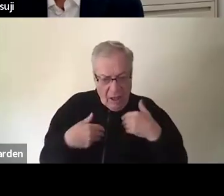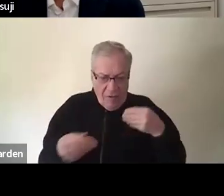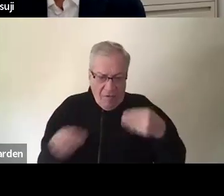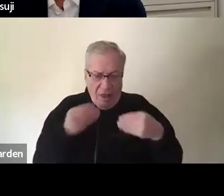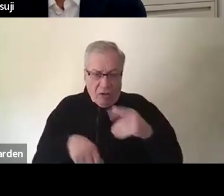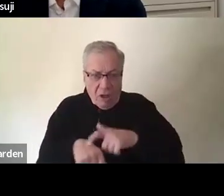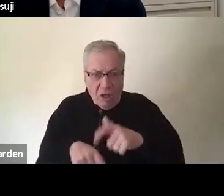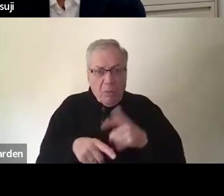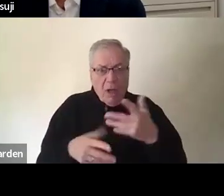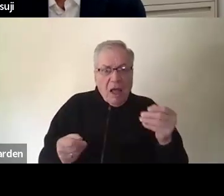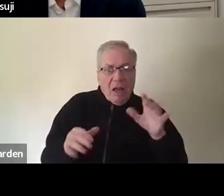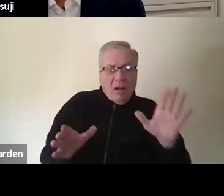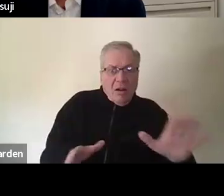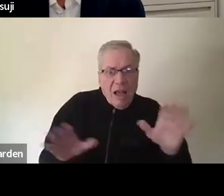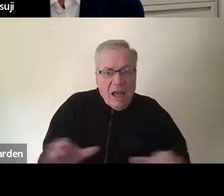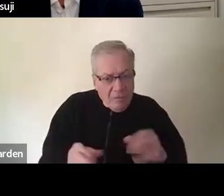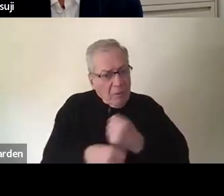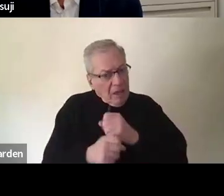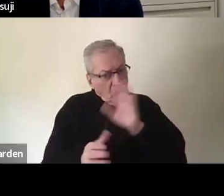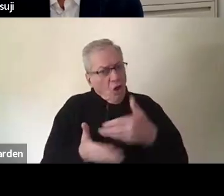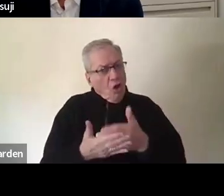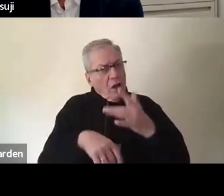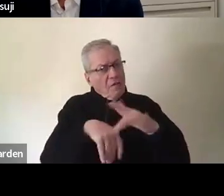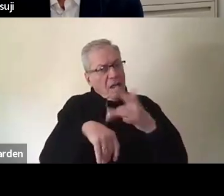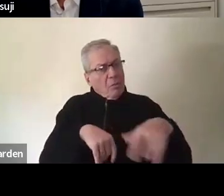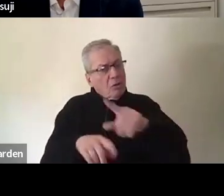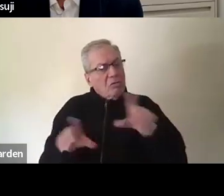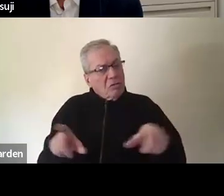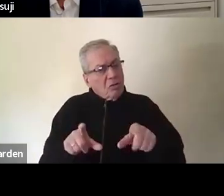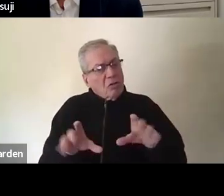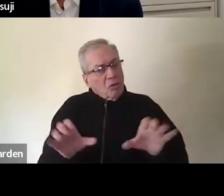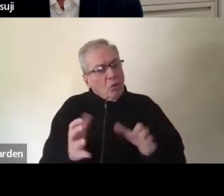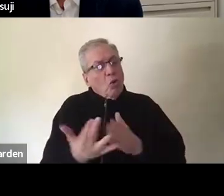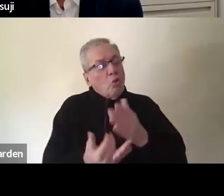the session and make it available and follow-up with a survey to get their feedback on that.